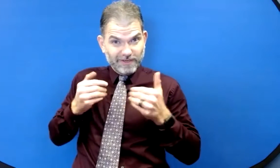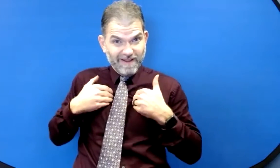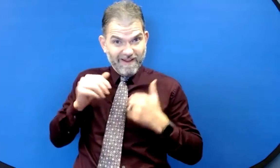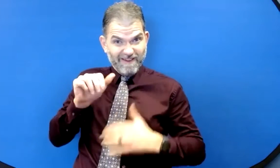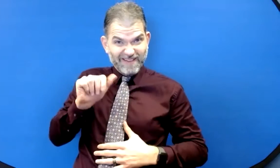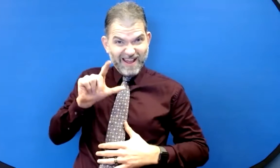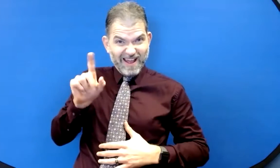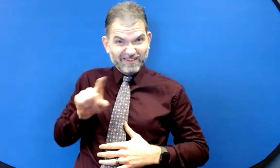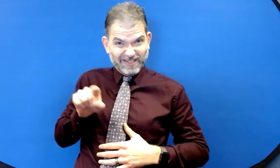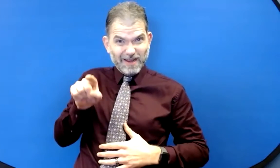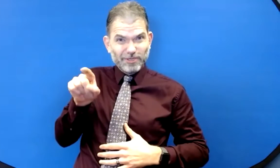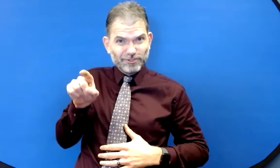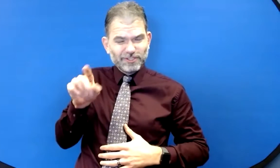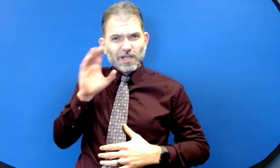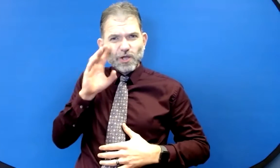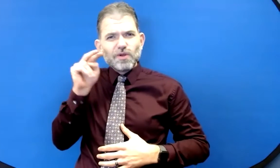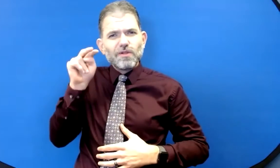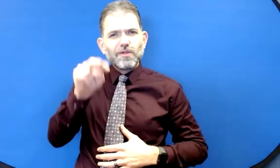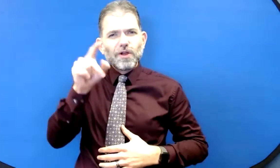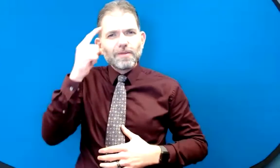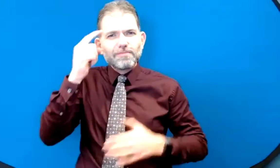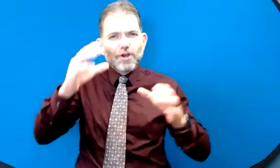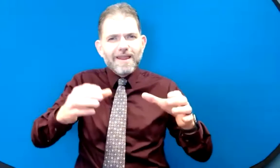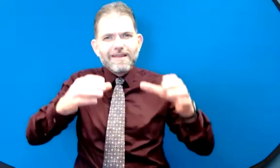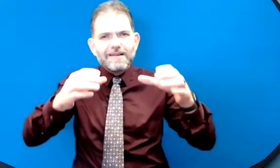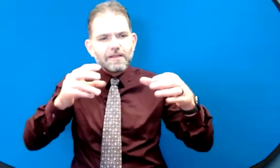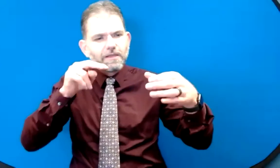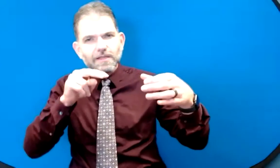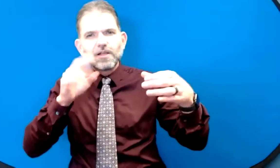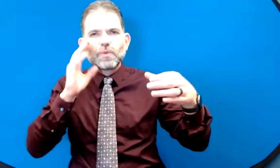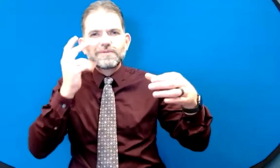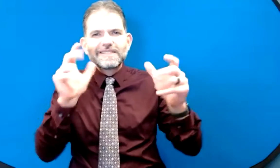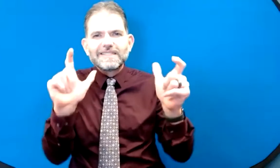ASL Interpreter: So if you do, an autopsy with a person with Alzheimer's. ASL Interpreter: you'll see